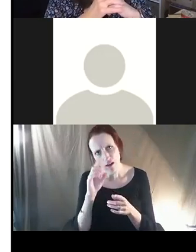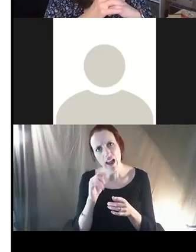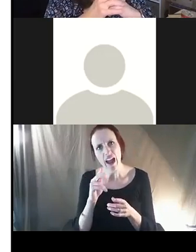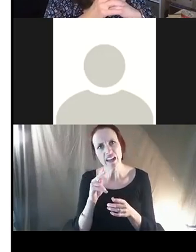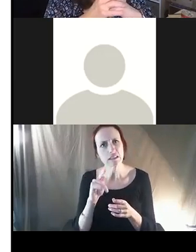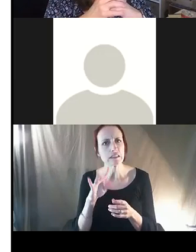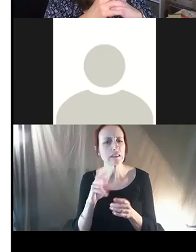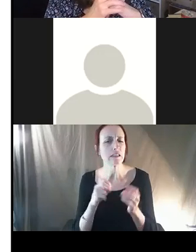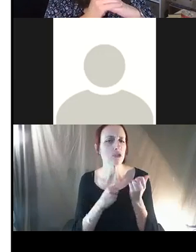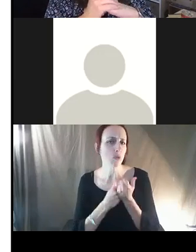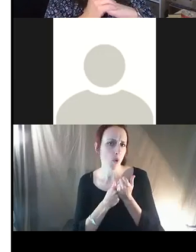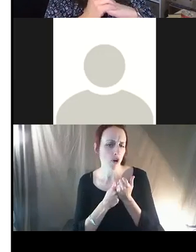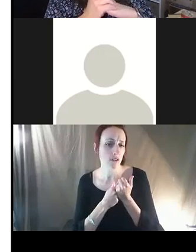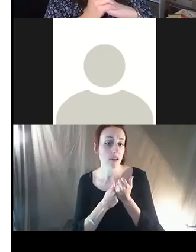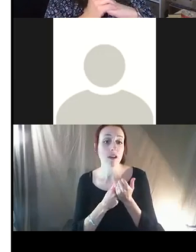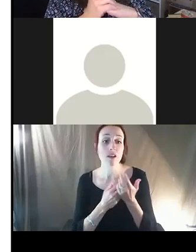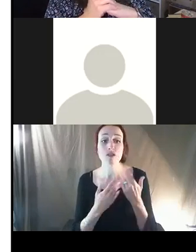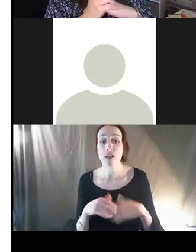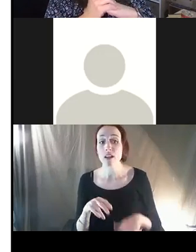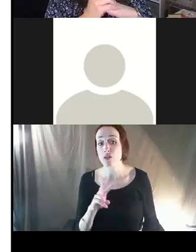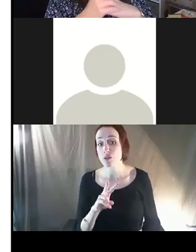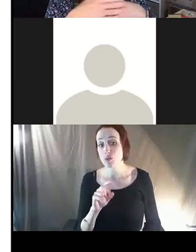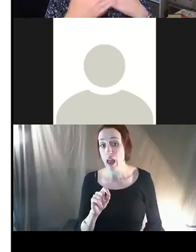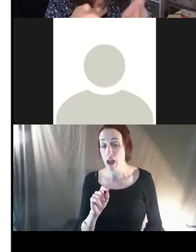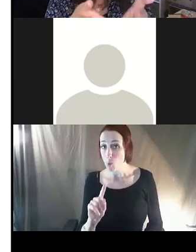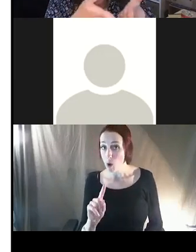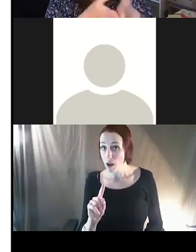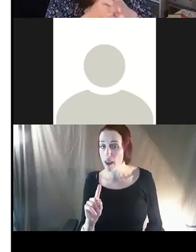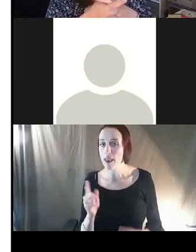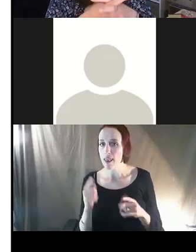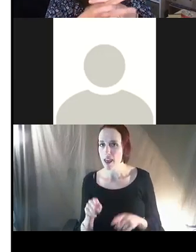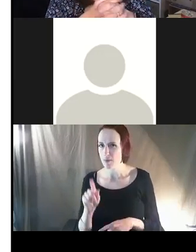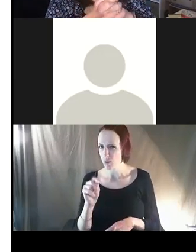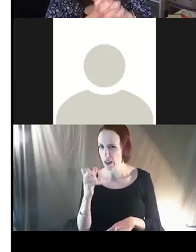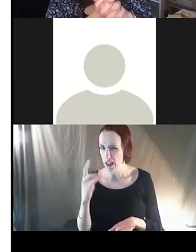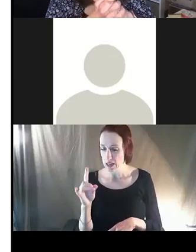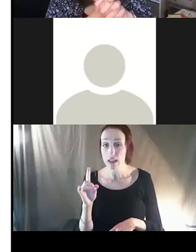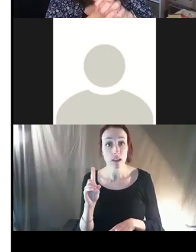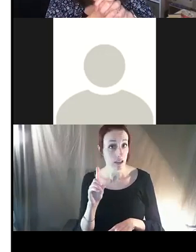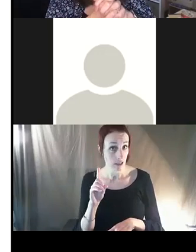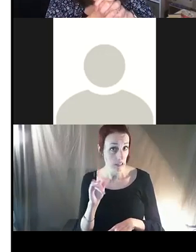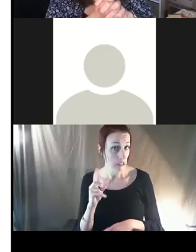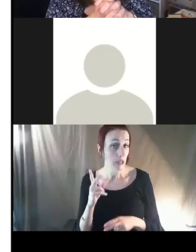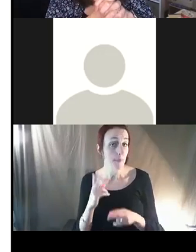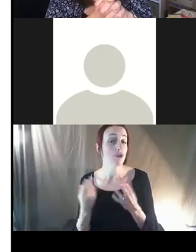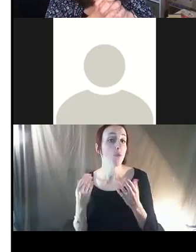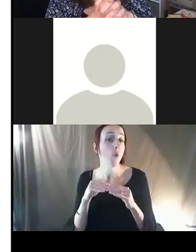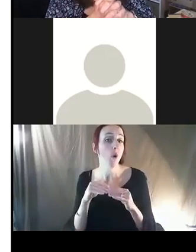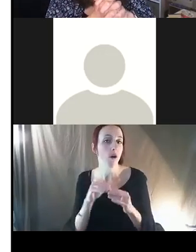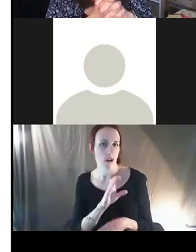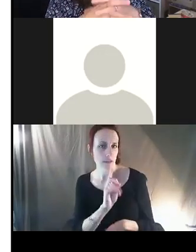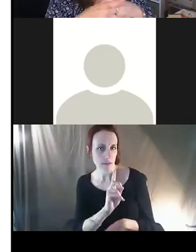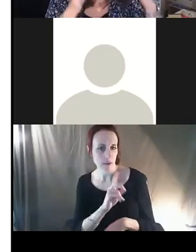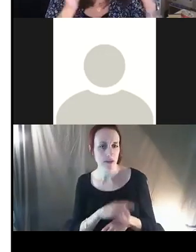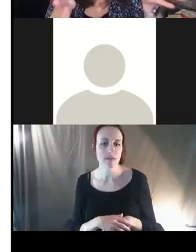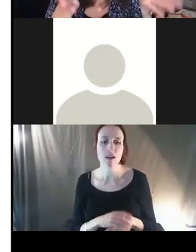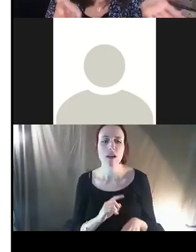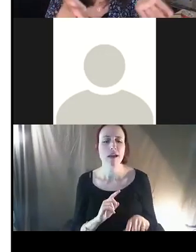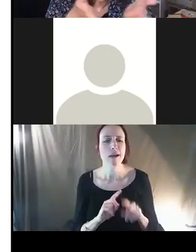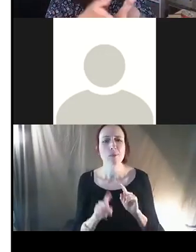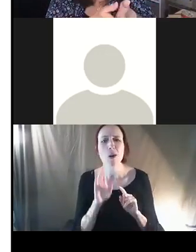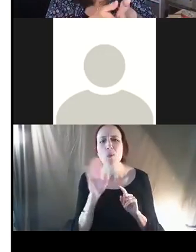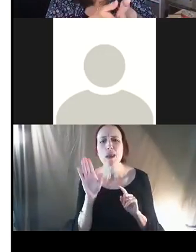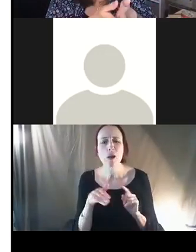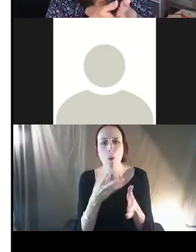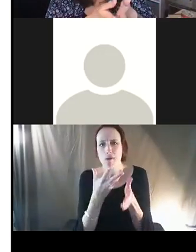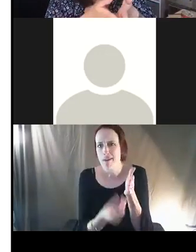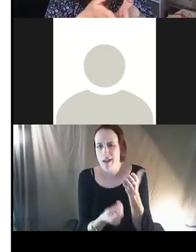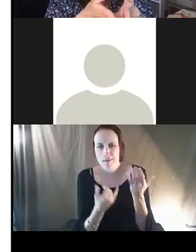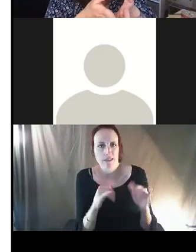We know there are huge gaps still there.